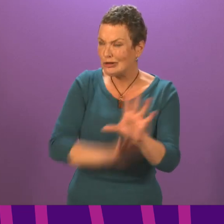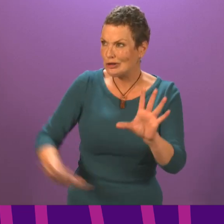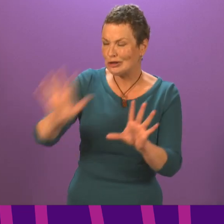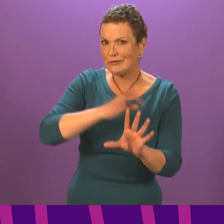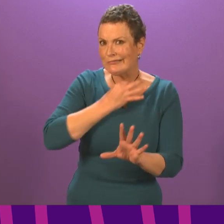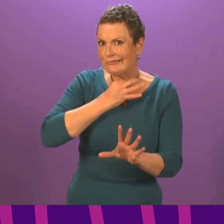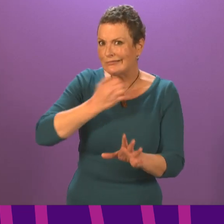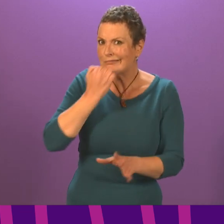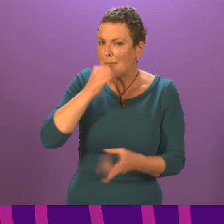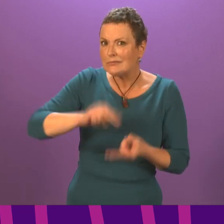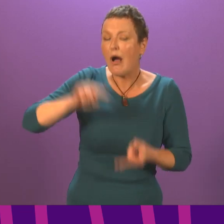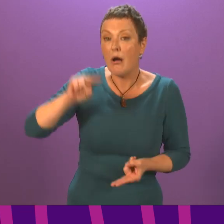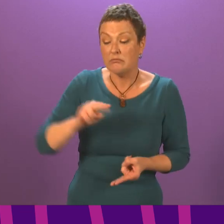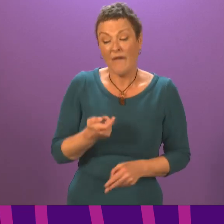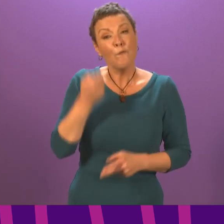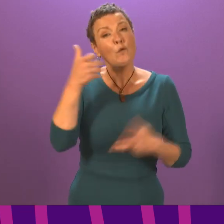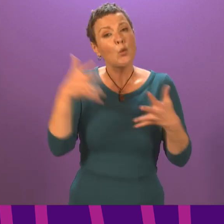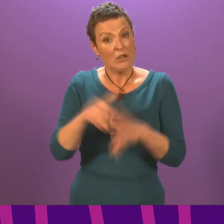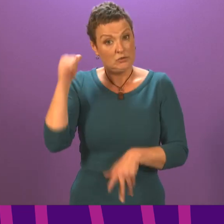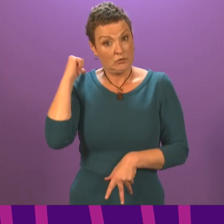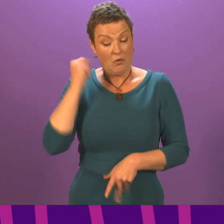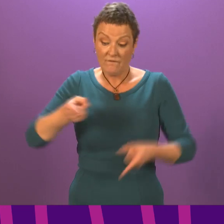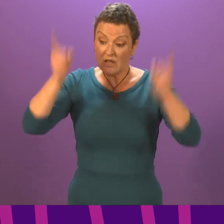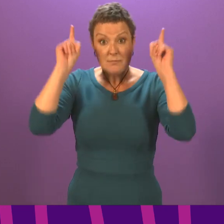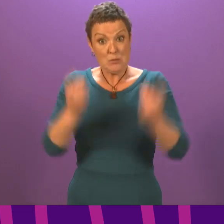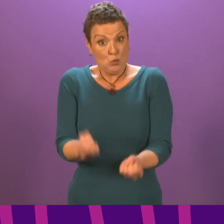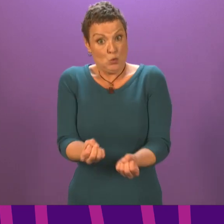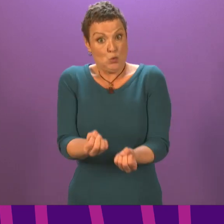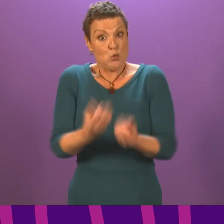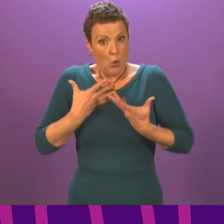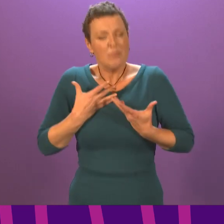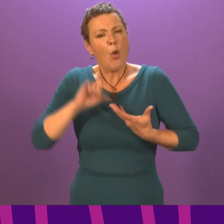A couple of weeks ago, the First Minister told me in the chamber that deeper analysis